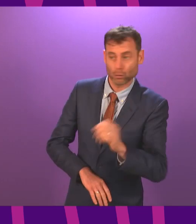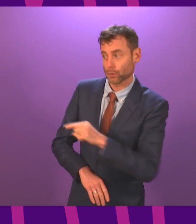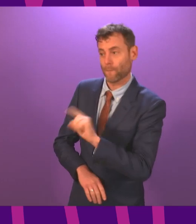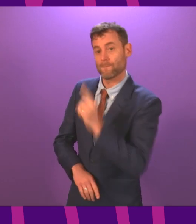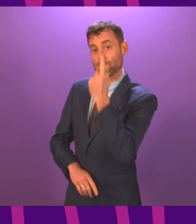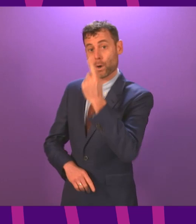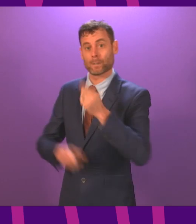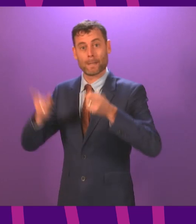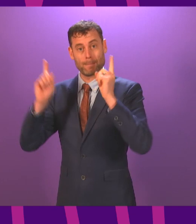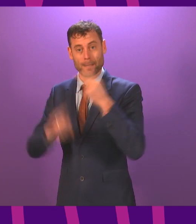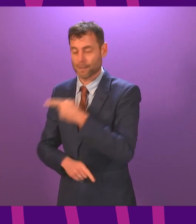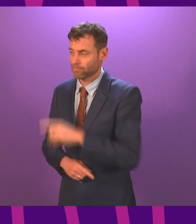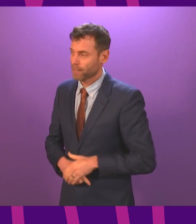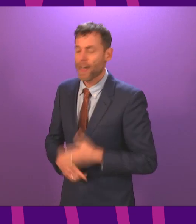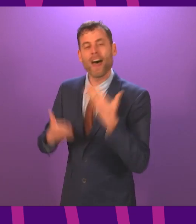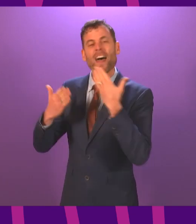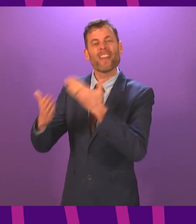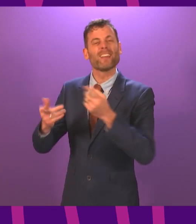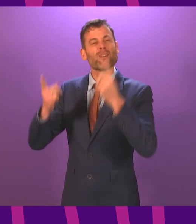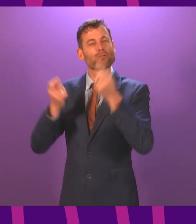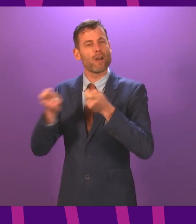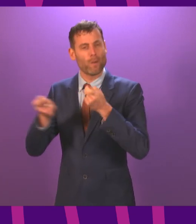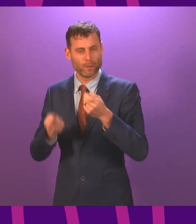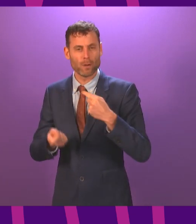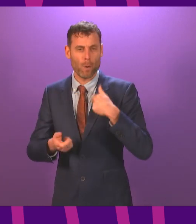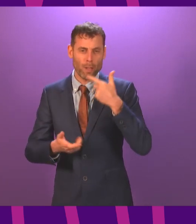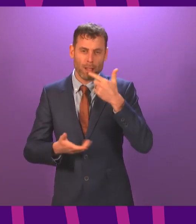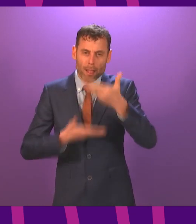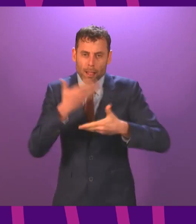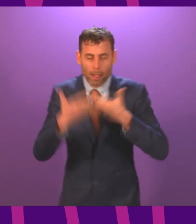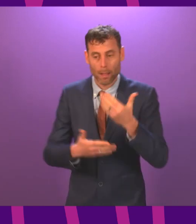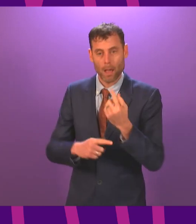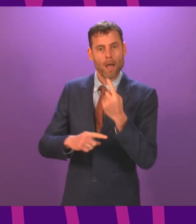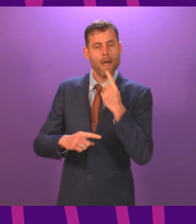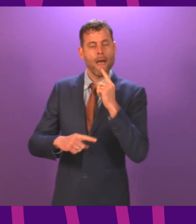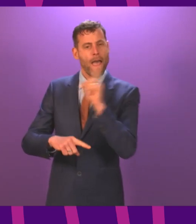Presiding Officer, I will shortly set out the conclusions of the Government’s weekly